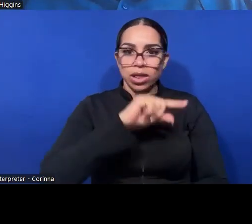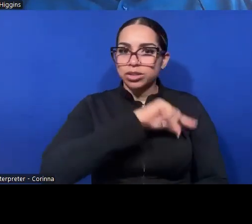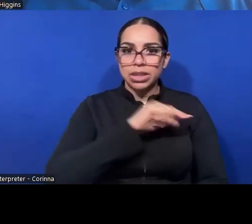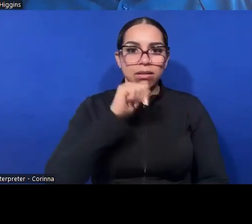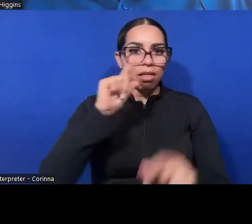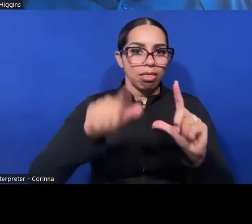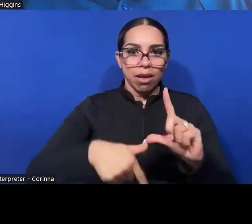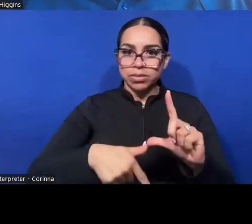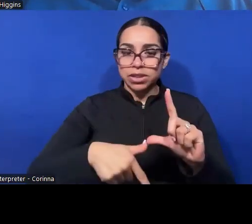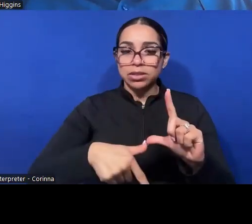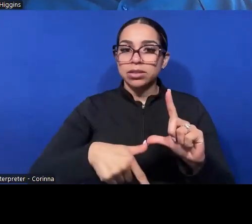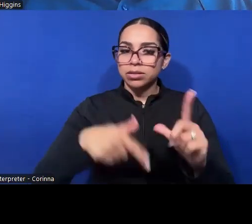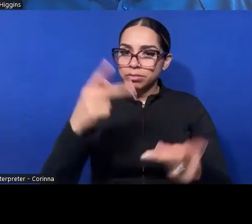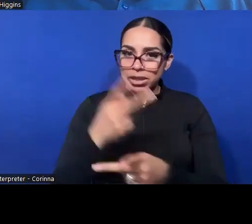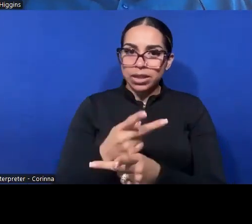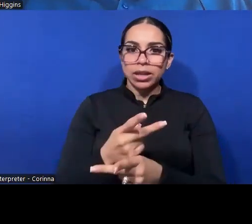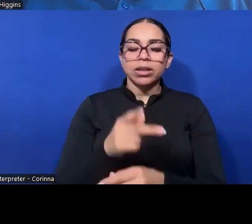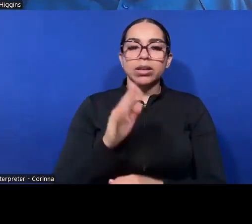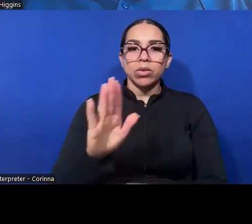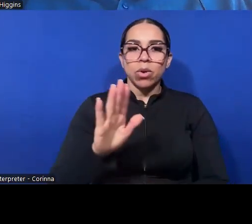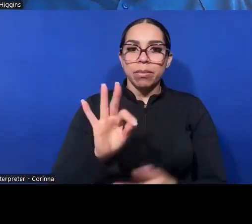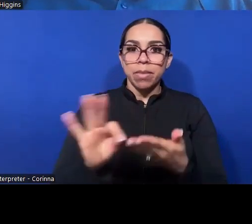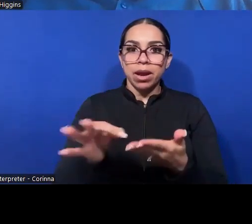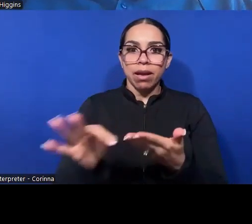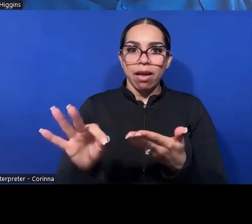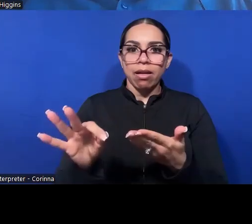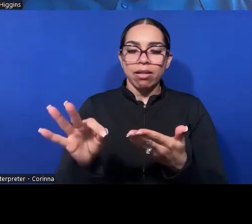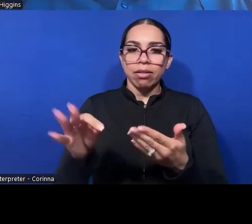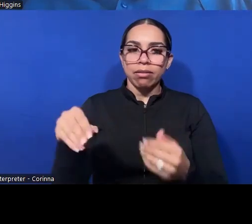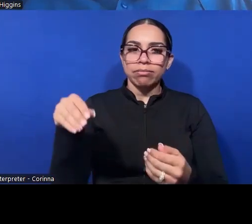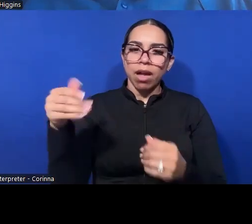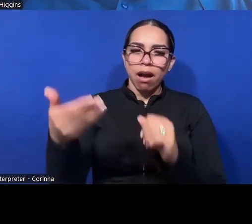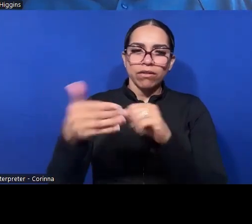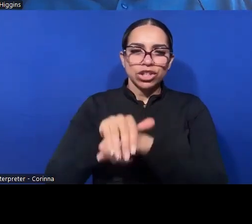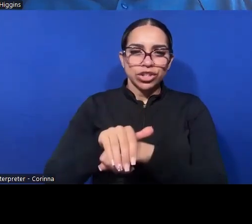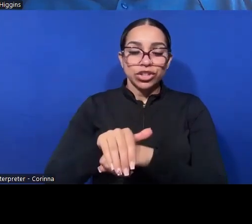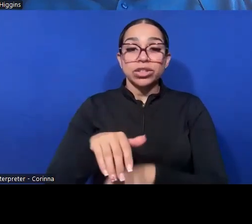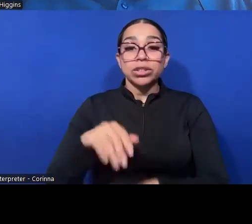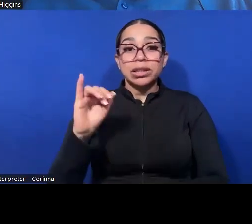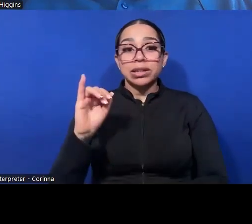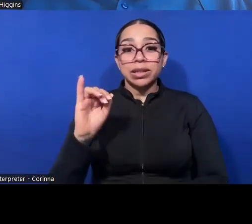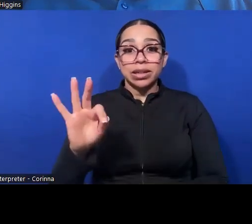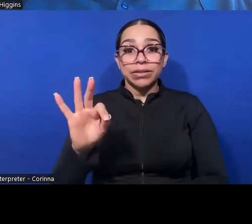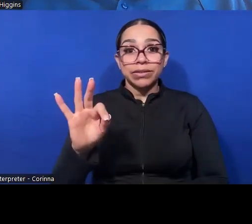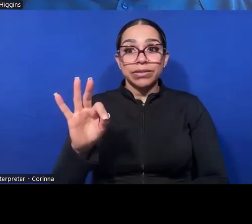And you maintain your Medi-Cal, coverage. And if the, again, if the notice, is taking a negative effect